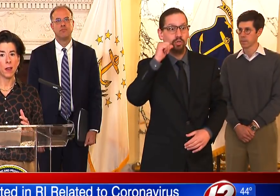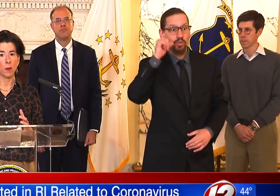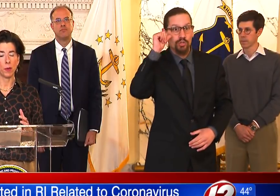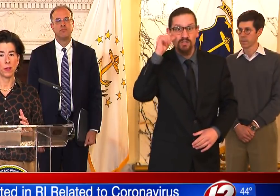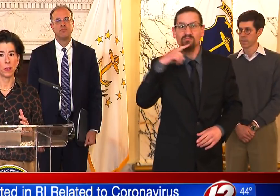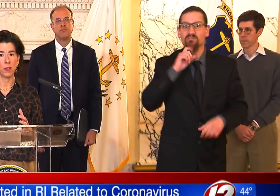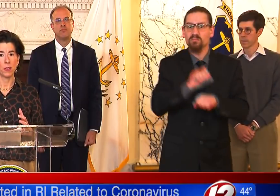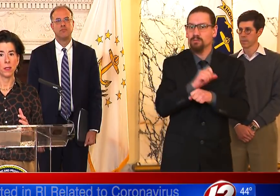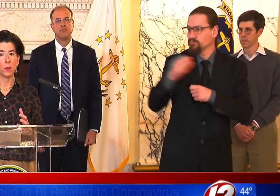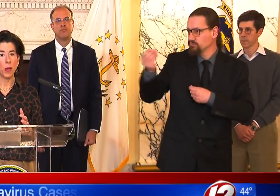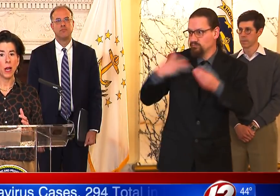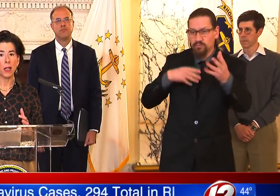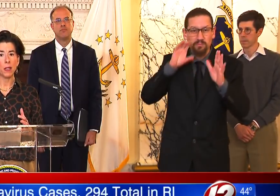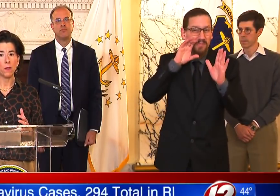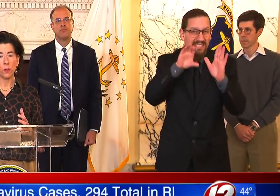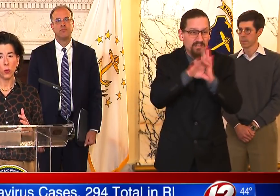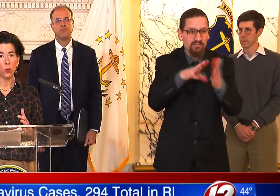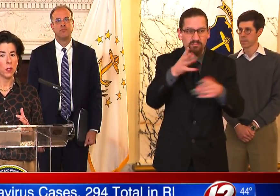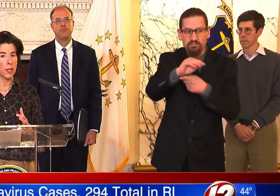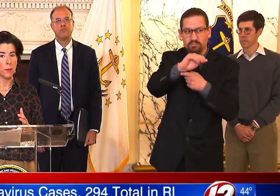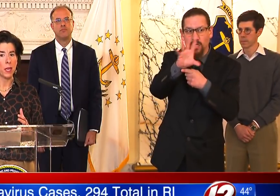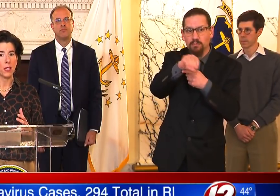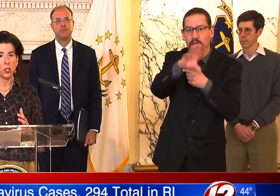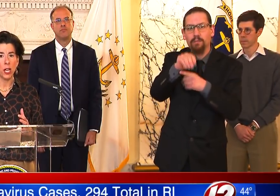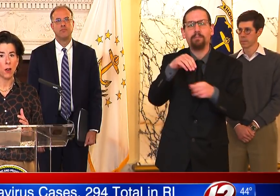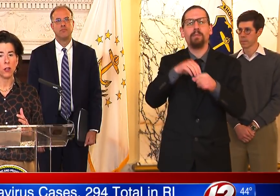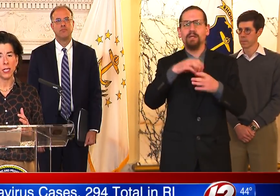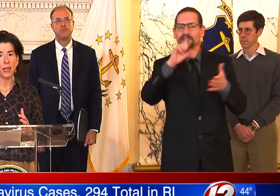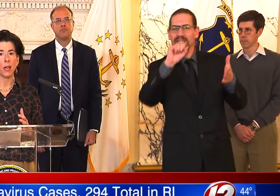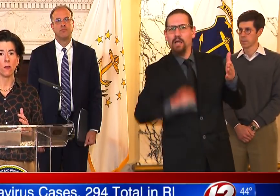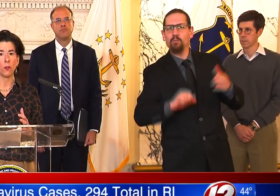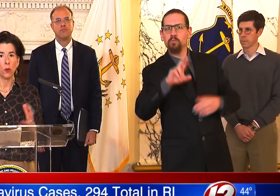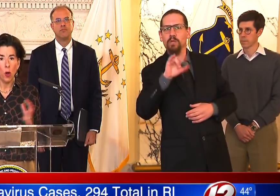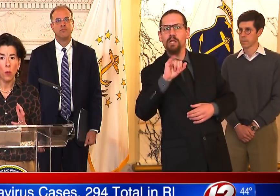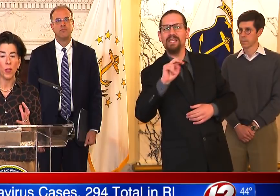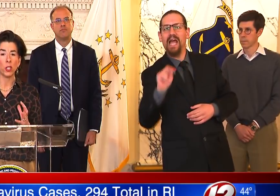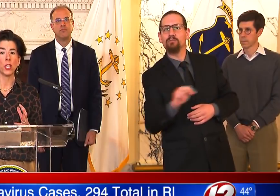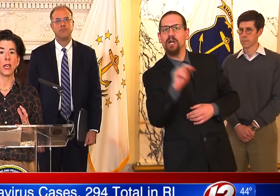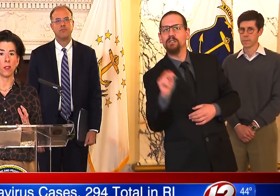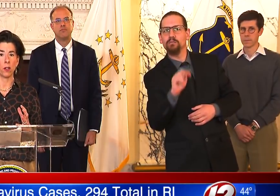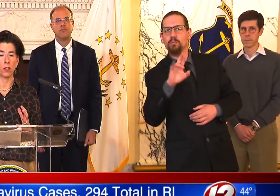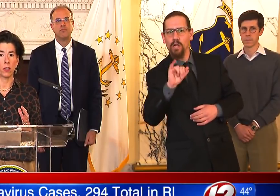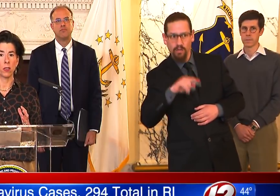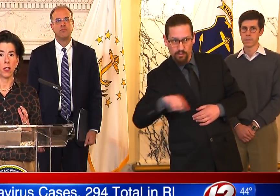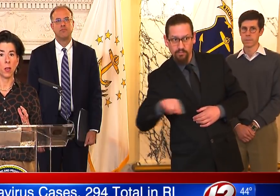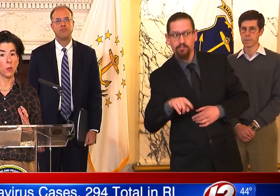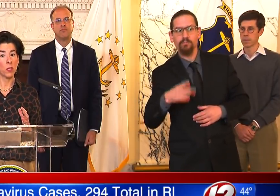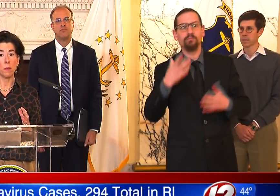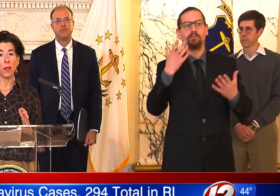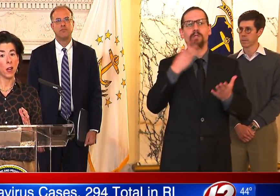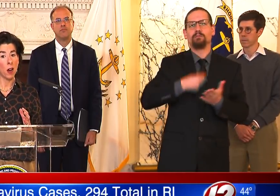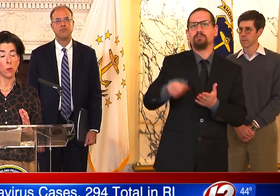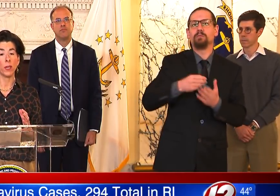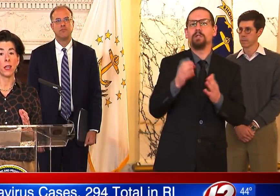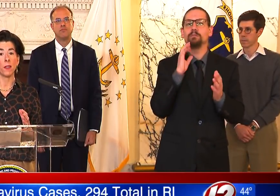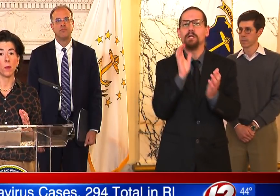YESTERDAY, I SAW PHOTOS OF CROWDS OF PEOPLE IN LINE IN NARRAGANSETT LINING UP TO BUY